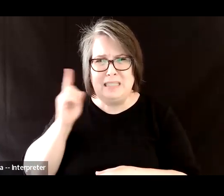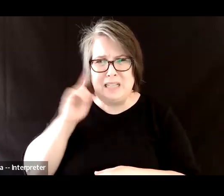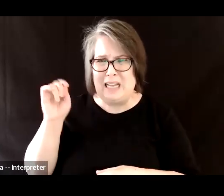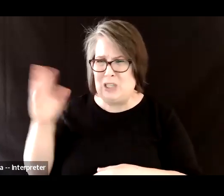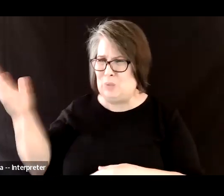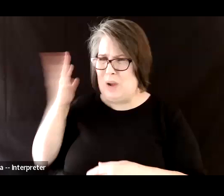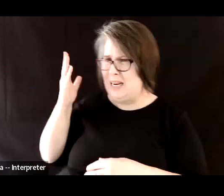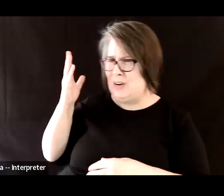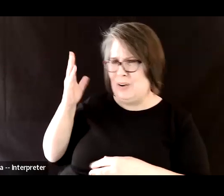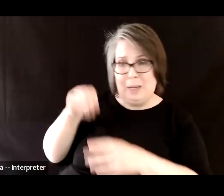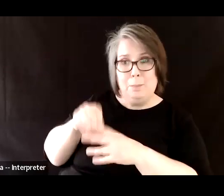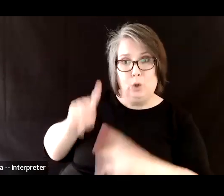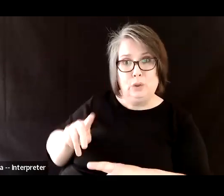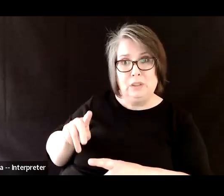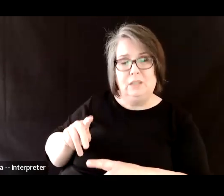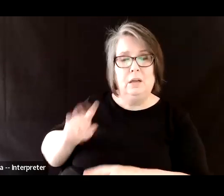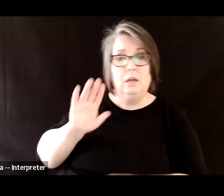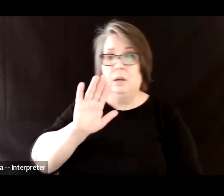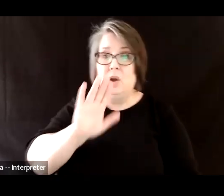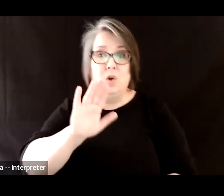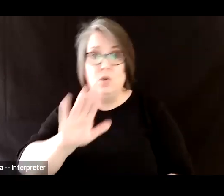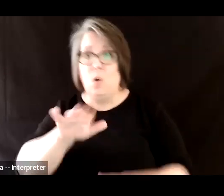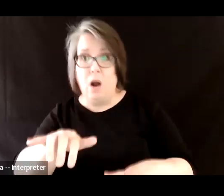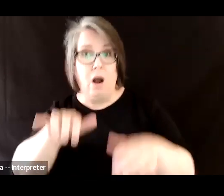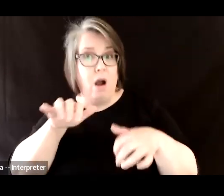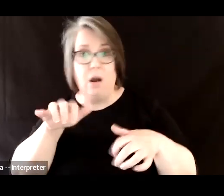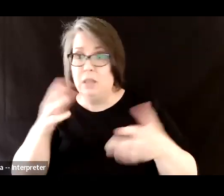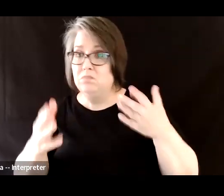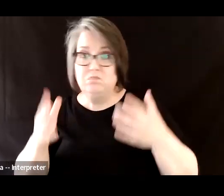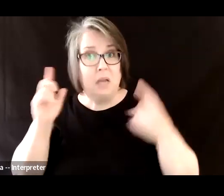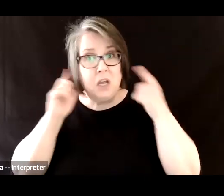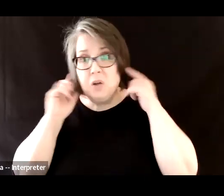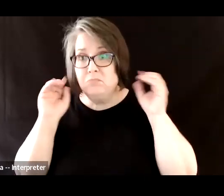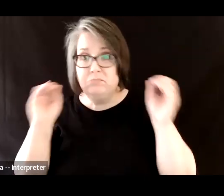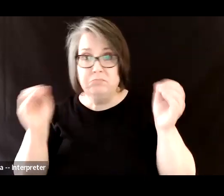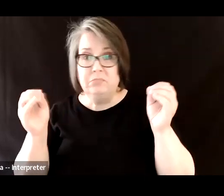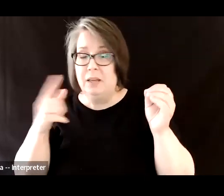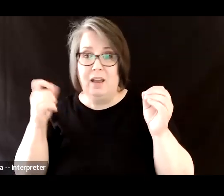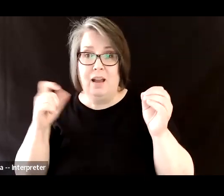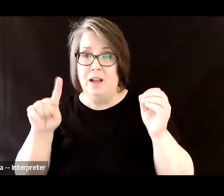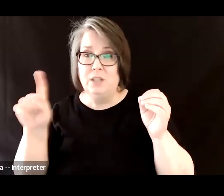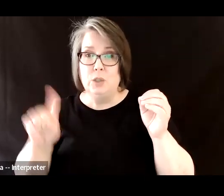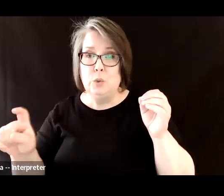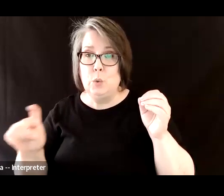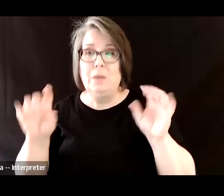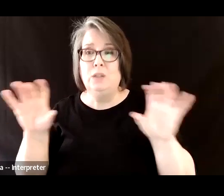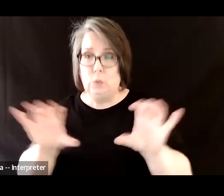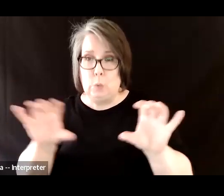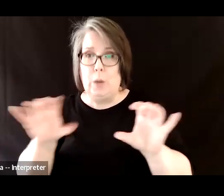ear in person, their audience may not be hearing it at all because Zoom is doing some of that noise canceling.